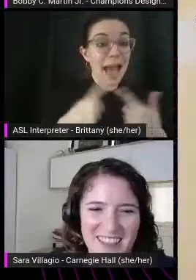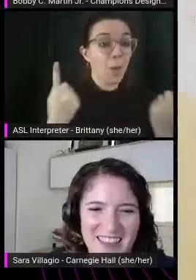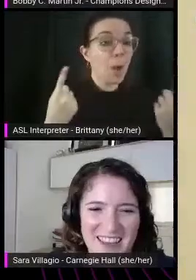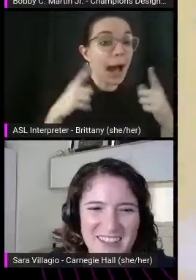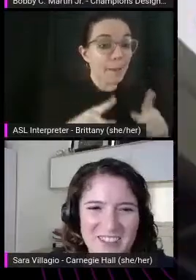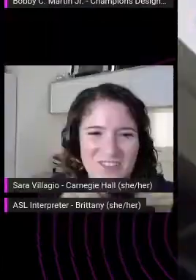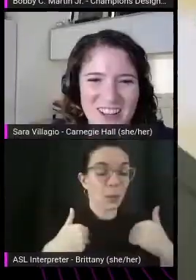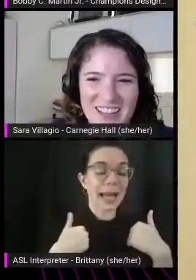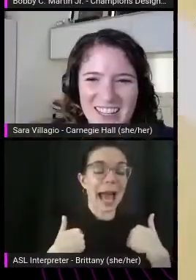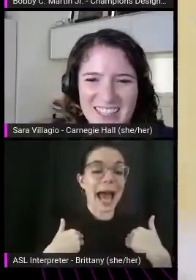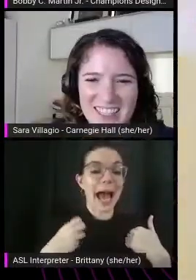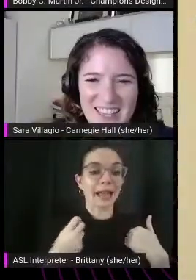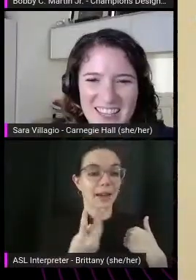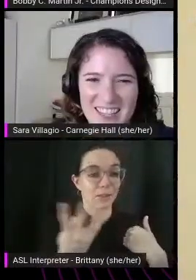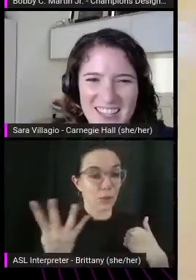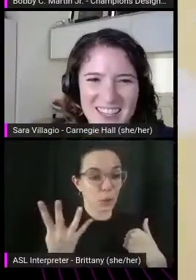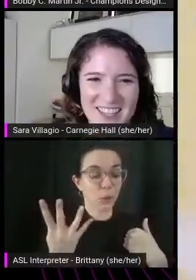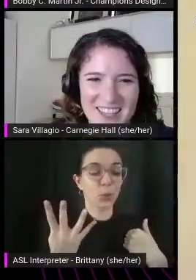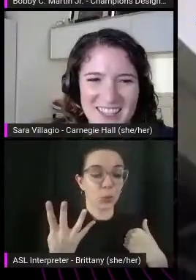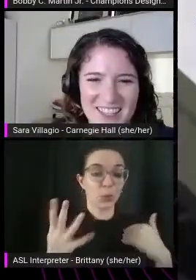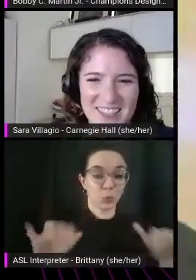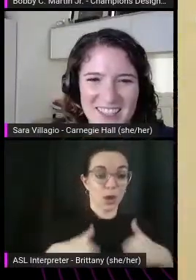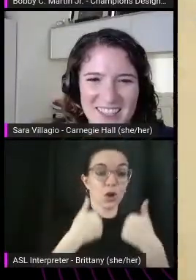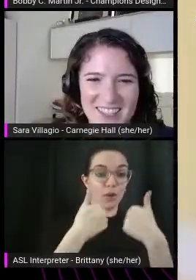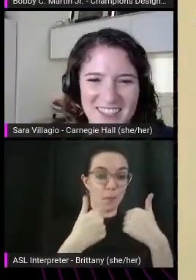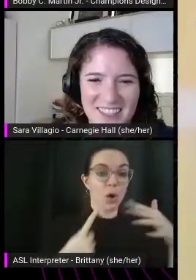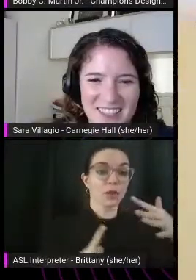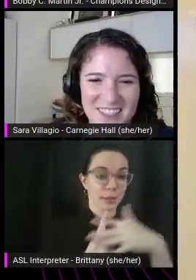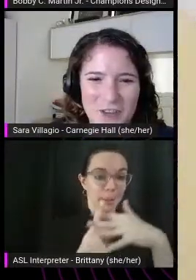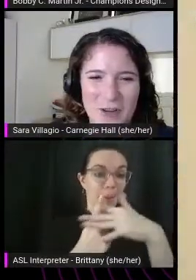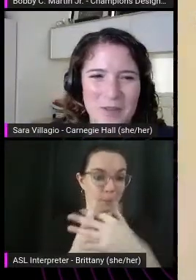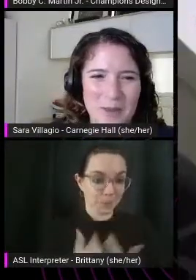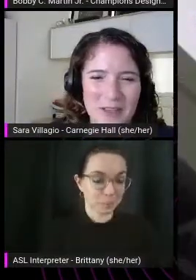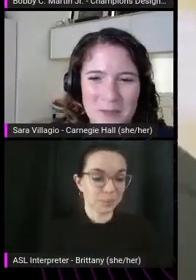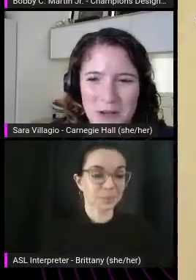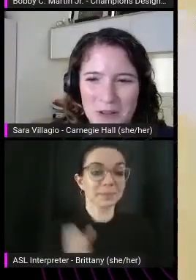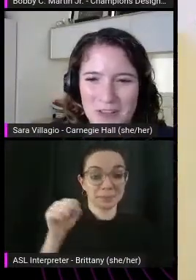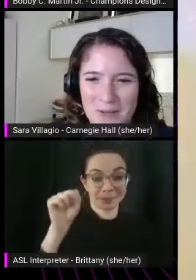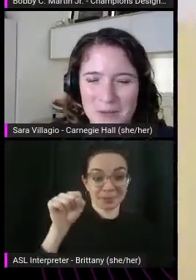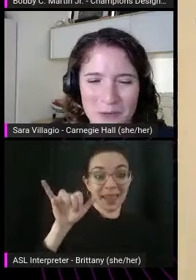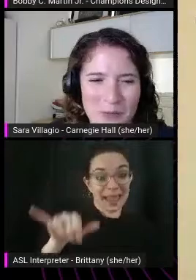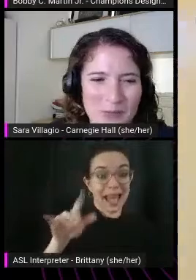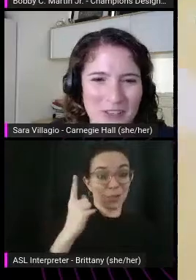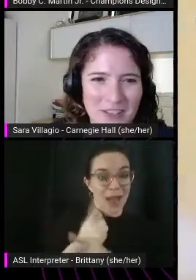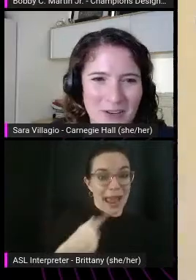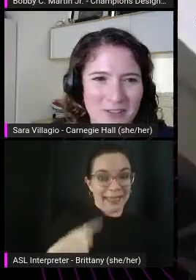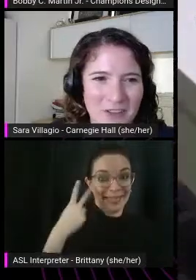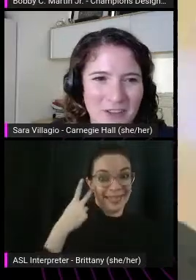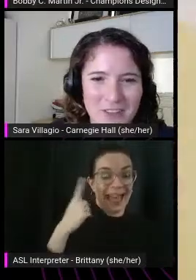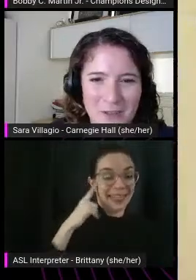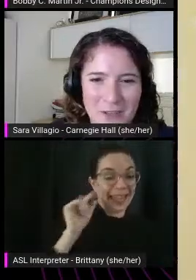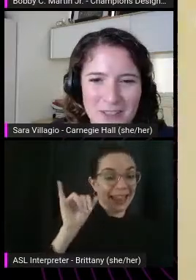That's right. Yes. I think this screaming baseball actually represents how I felt when